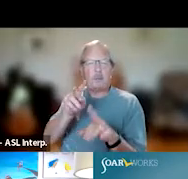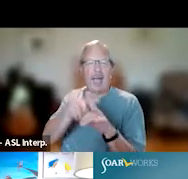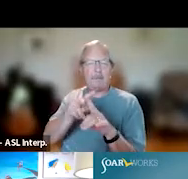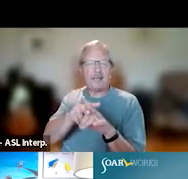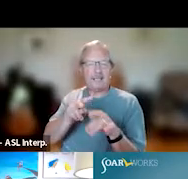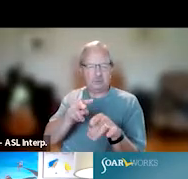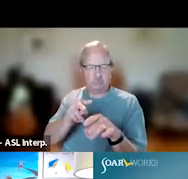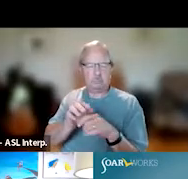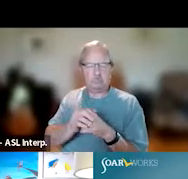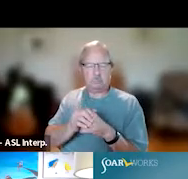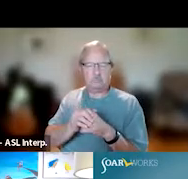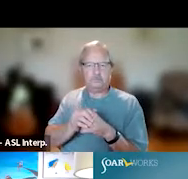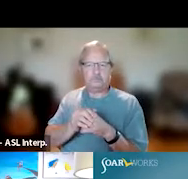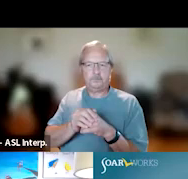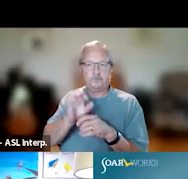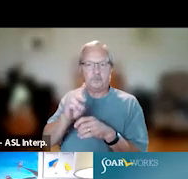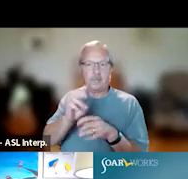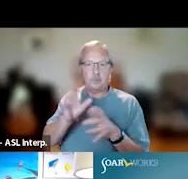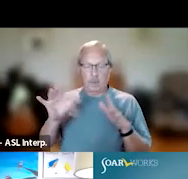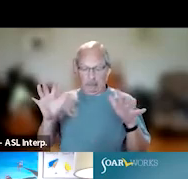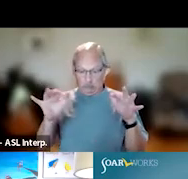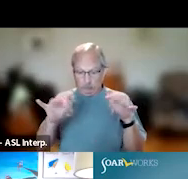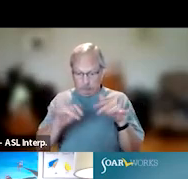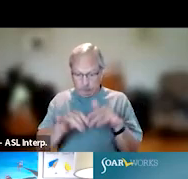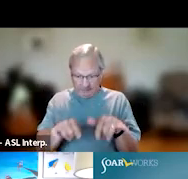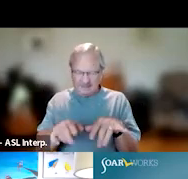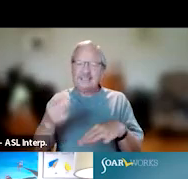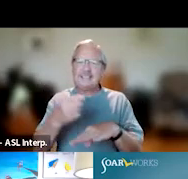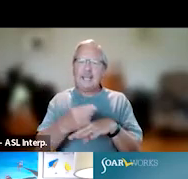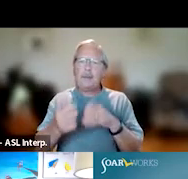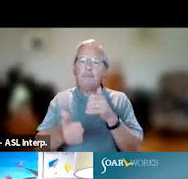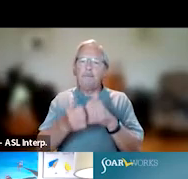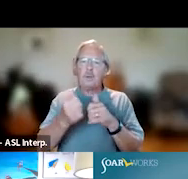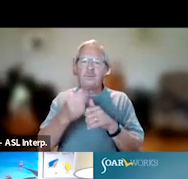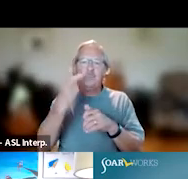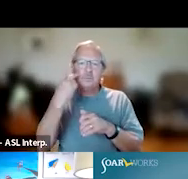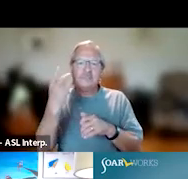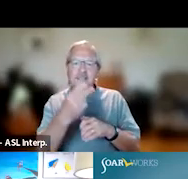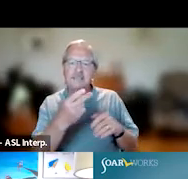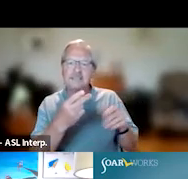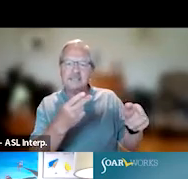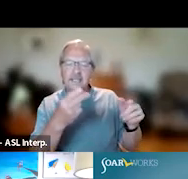All right, so we are gathered here today because most of you have seen the news, obviously,